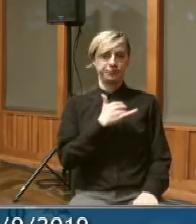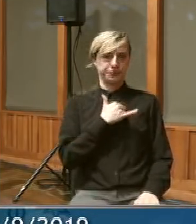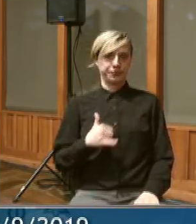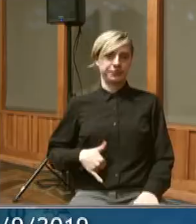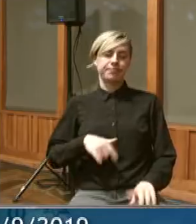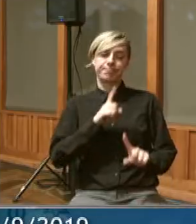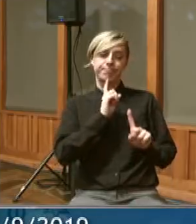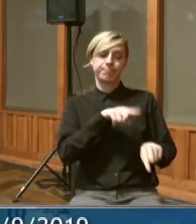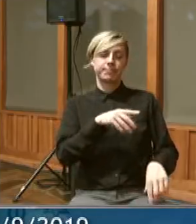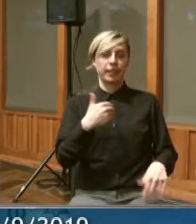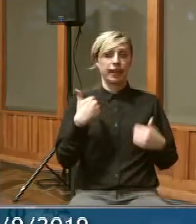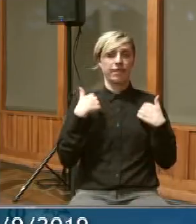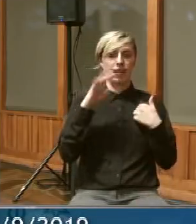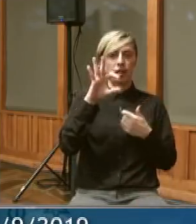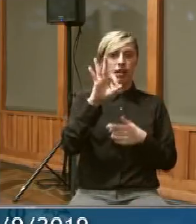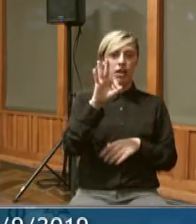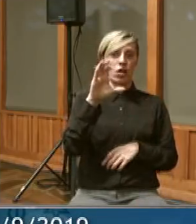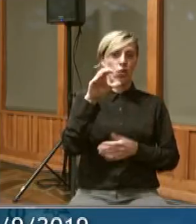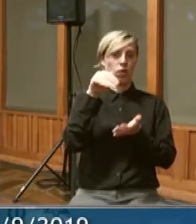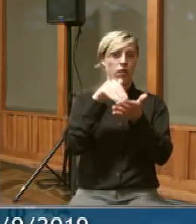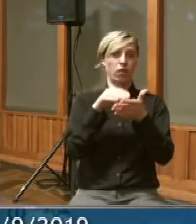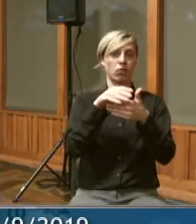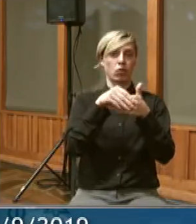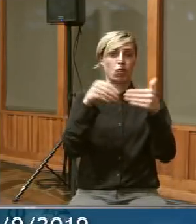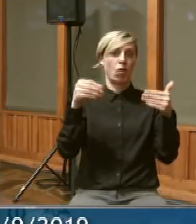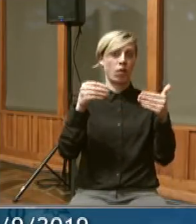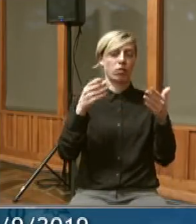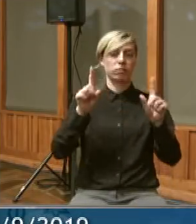ALYSSA. THANK YOU. IF I COULD JUST QUICKLY RESPOND,